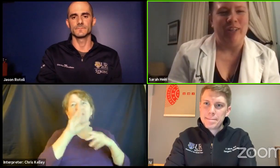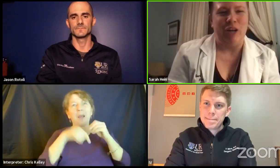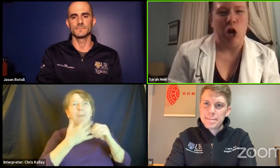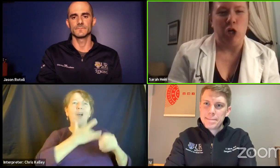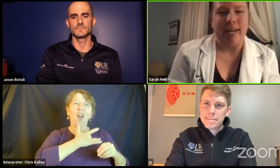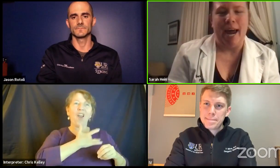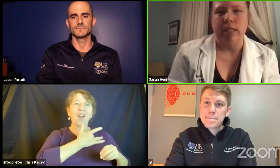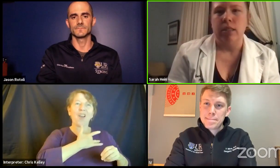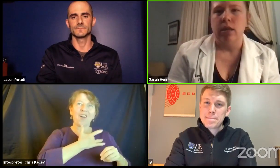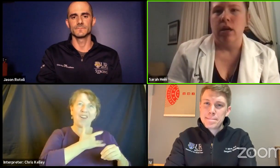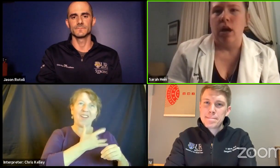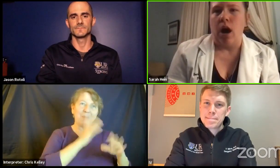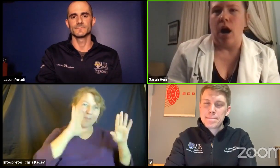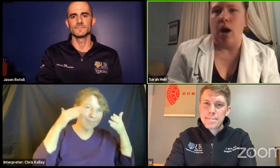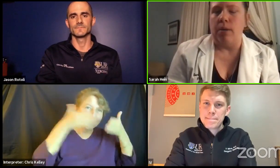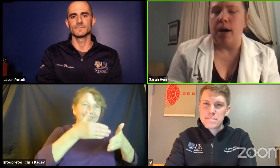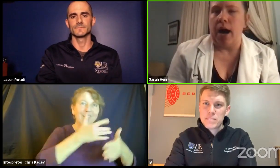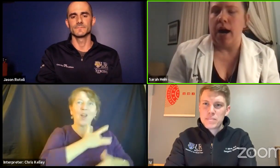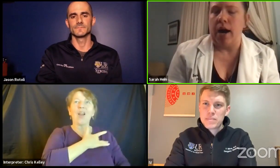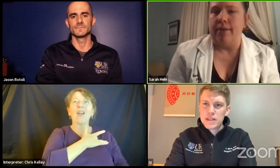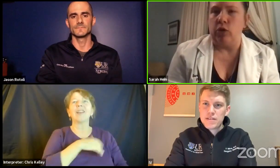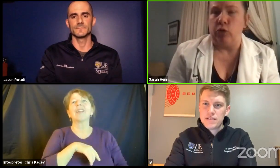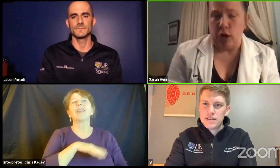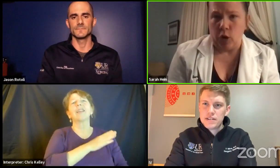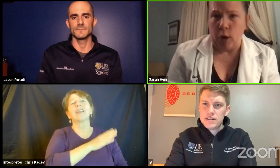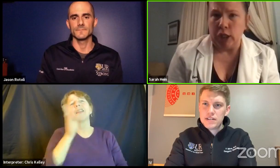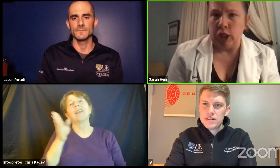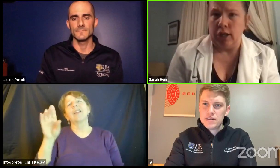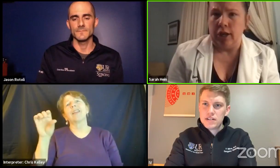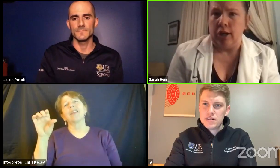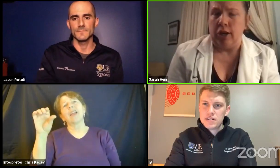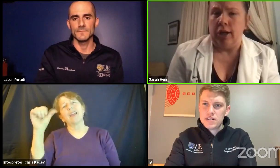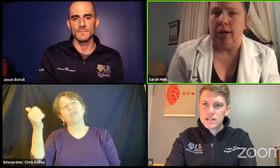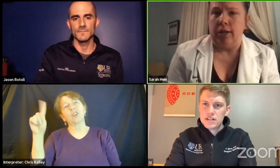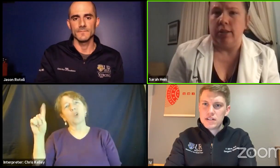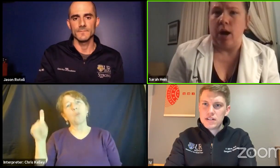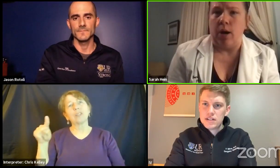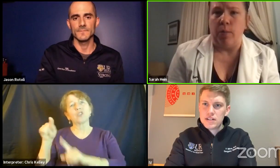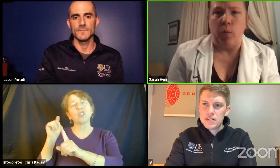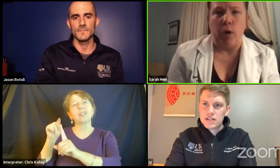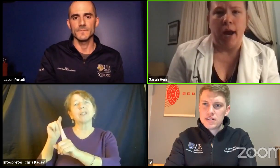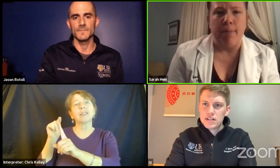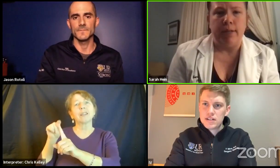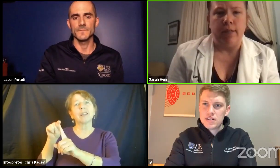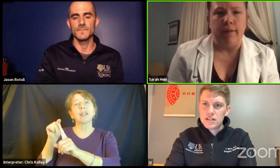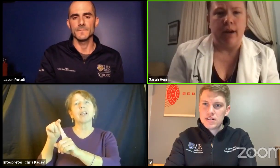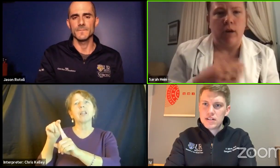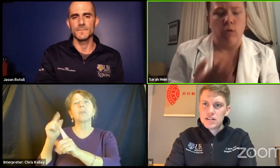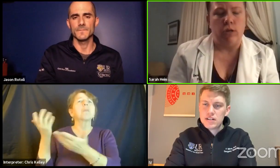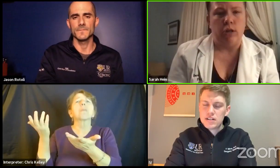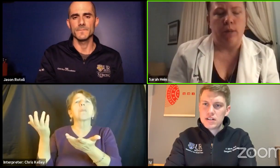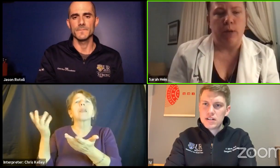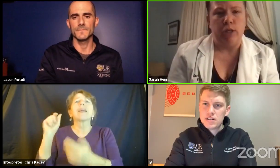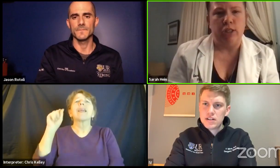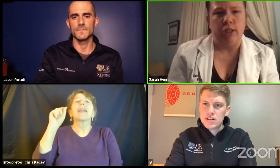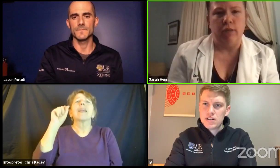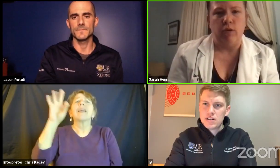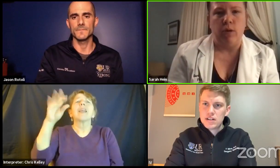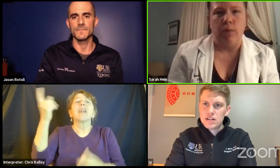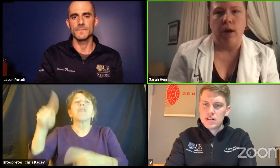please remember, that new blood vessel can also constrict, can also cause the issues. So if any of those have small